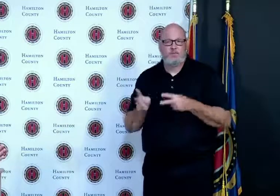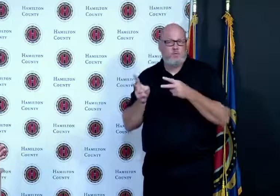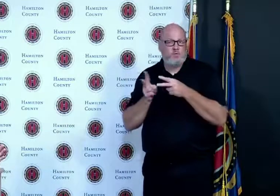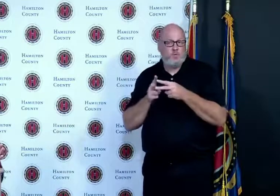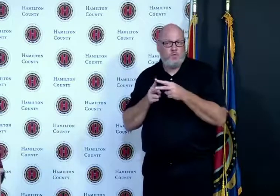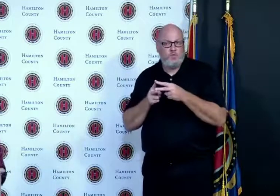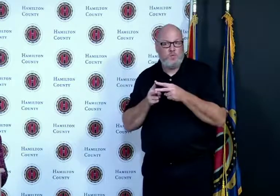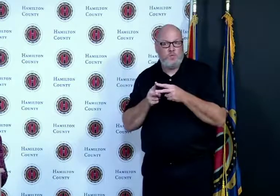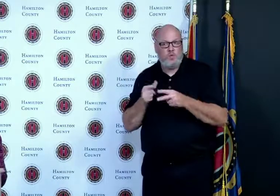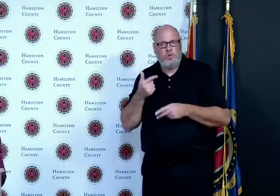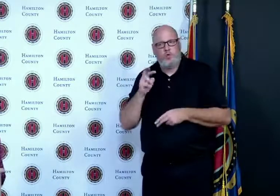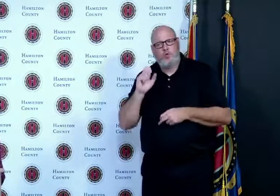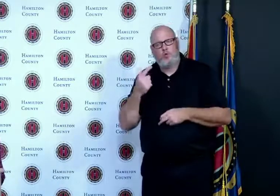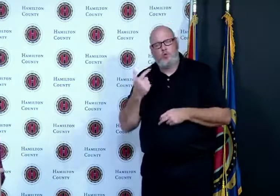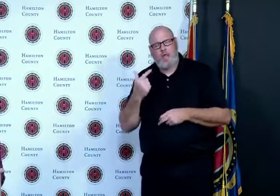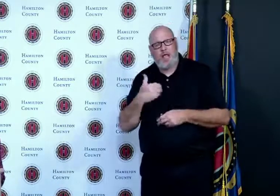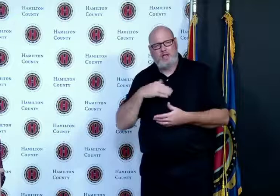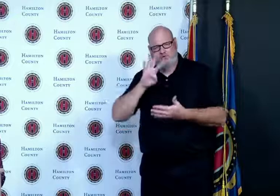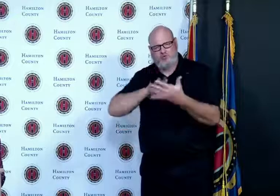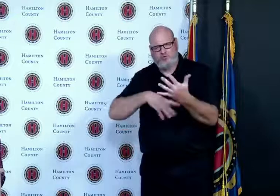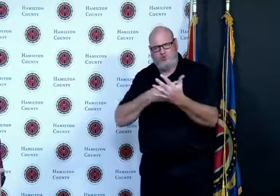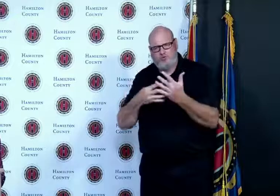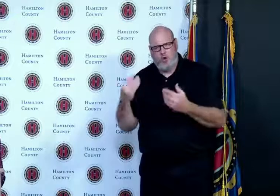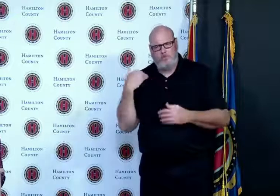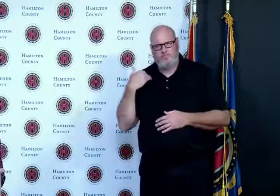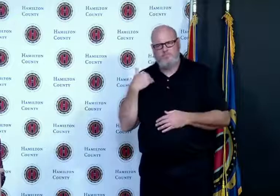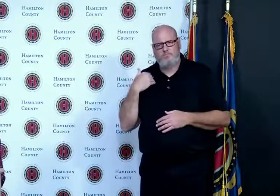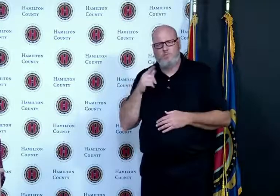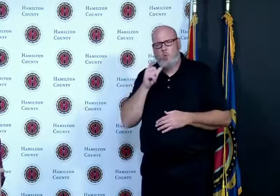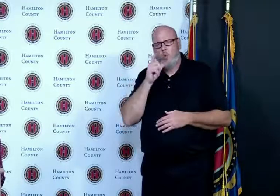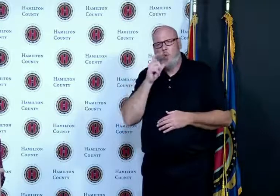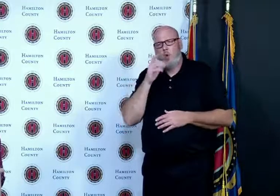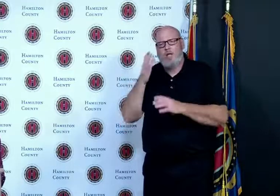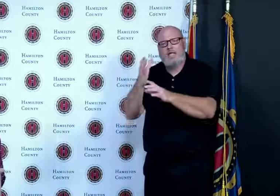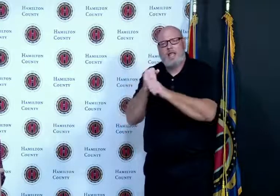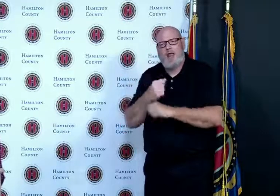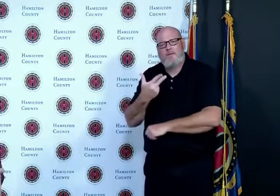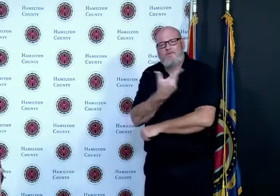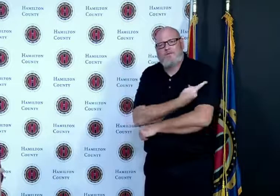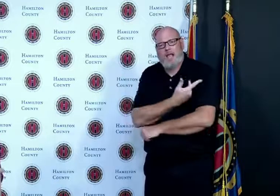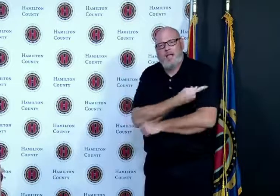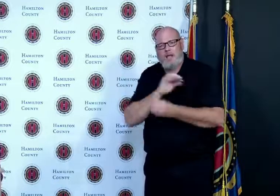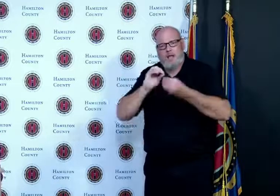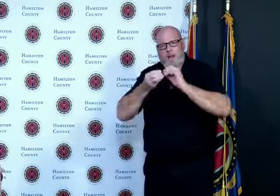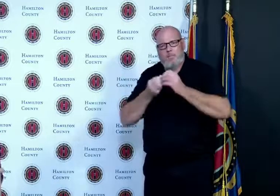chart about who's getting vaccinated and what the numbers are let's bring that next week I've seen